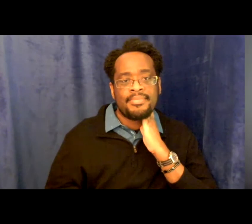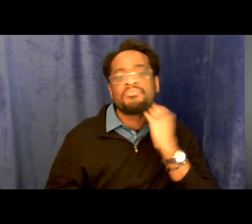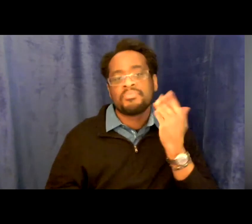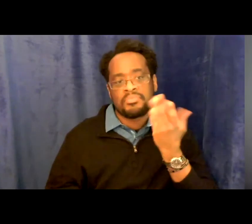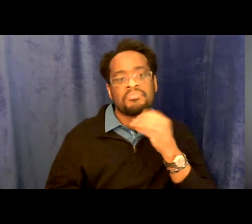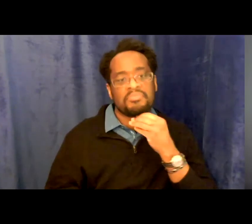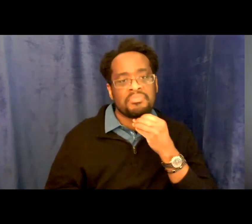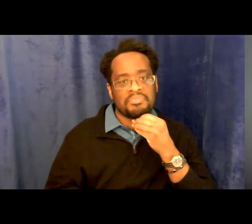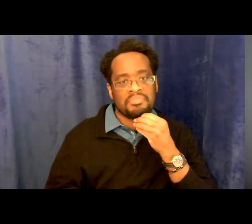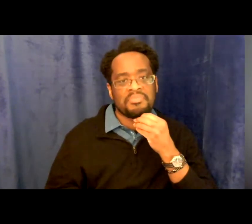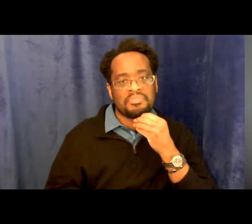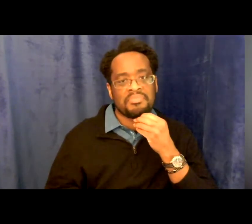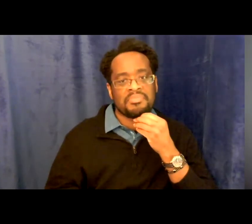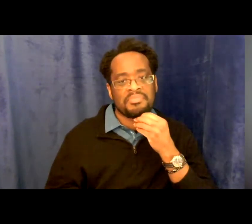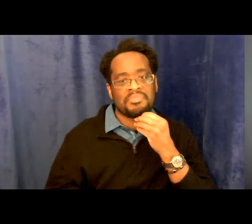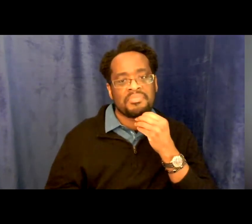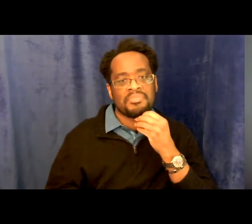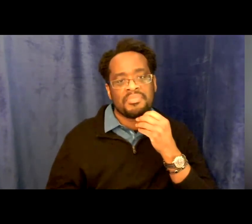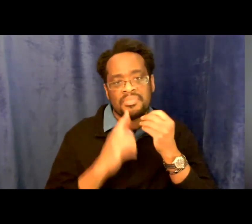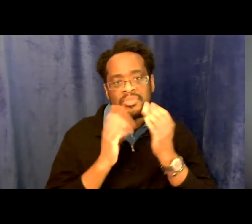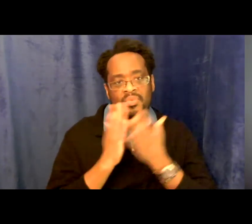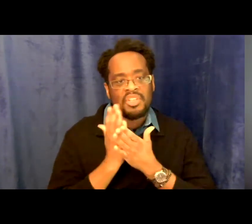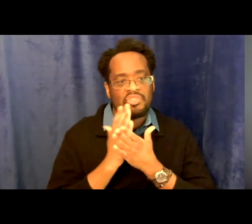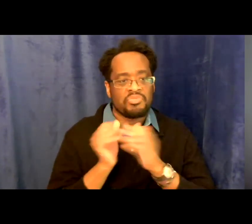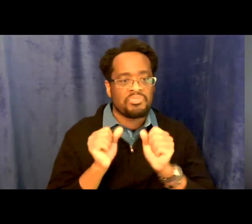and maria is saying it's based on register and dr joseph is saying yes